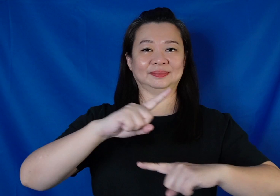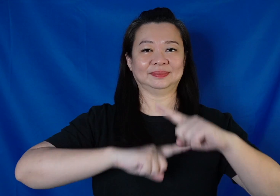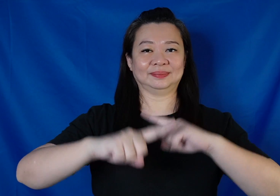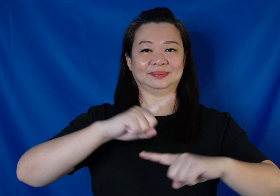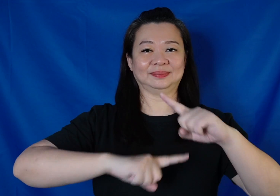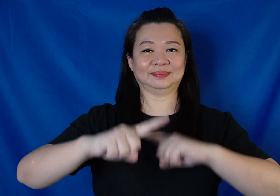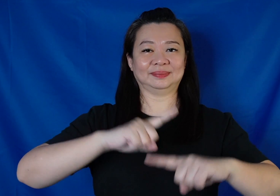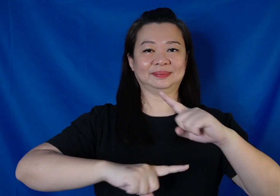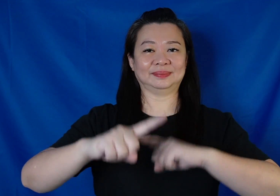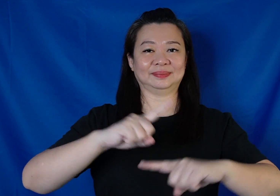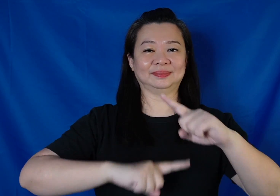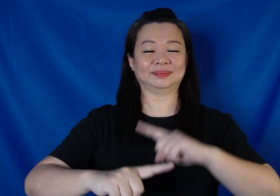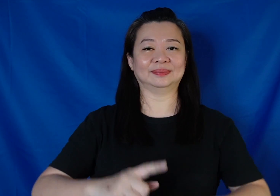SIGN, sign language